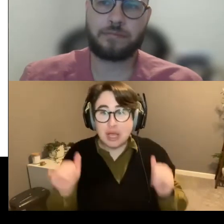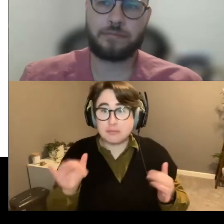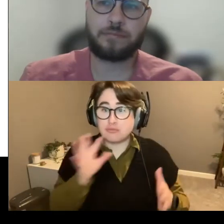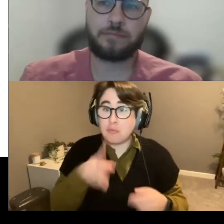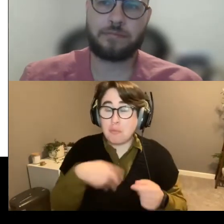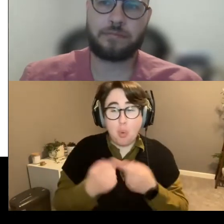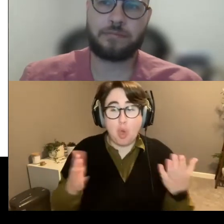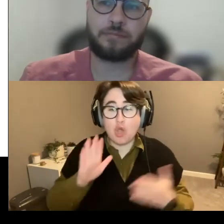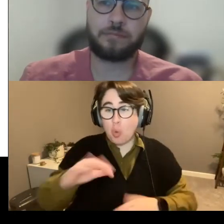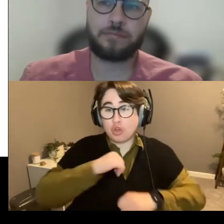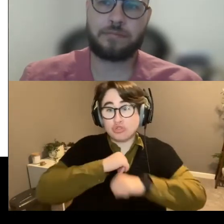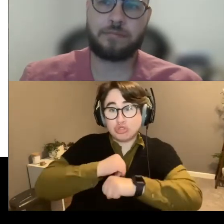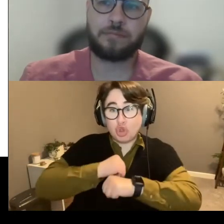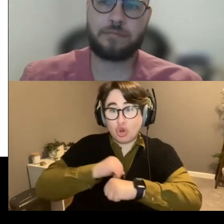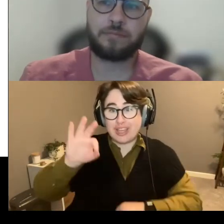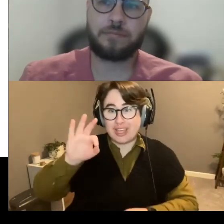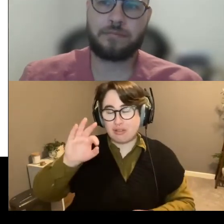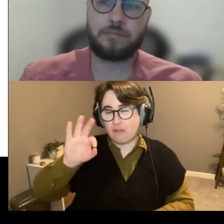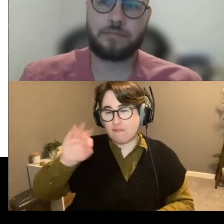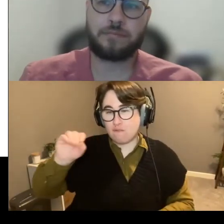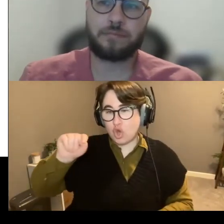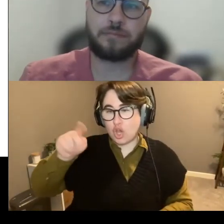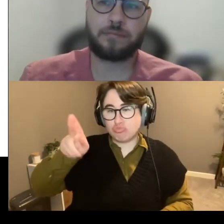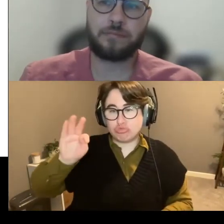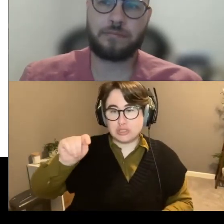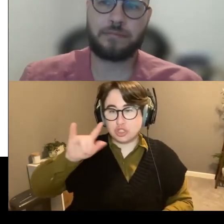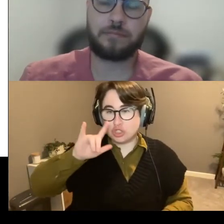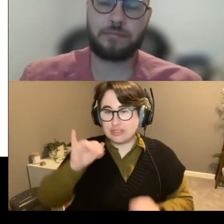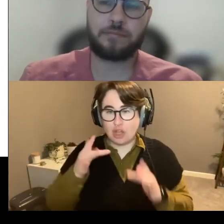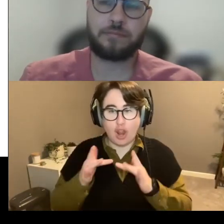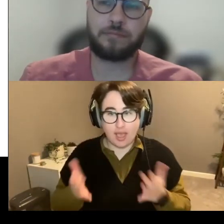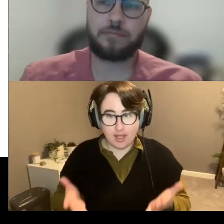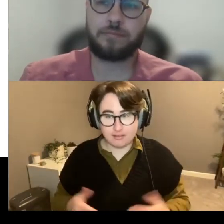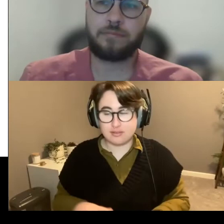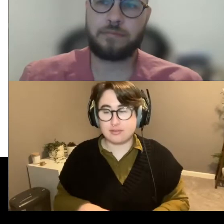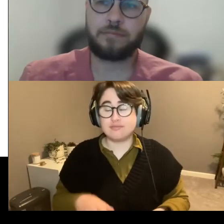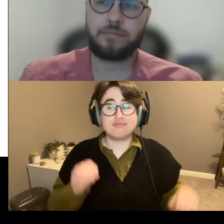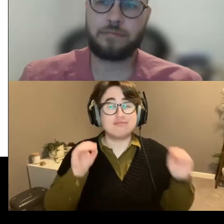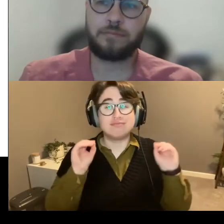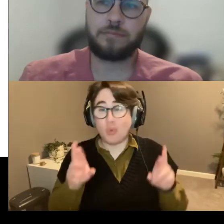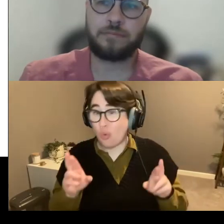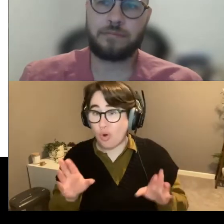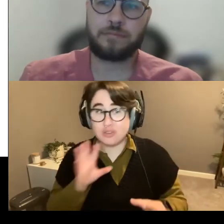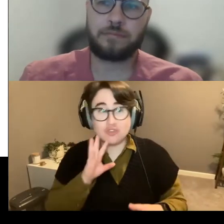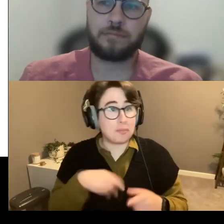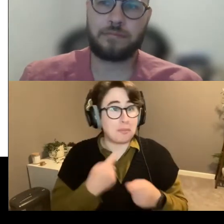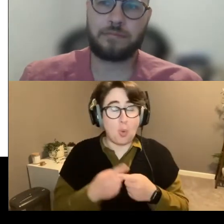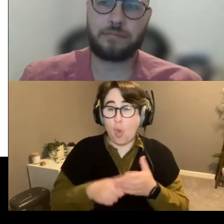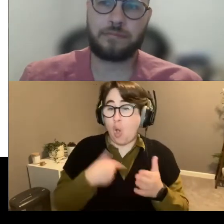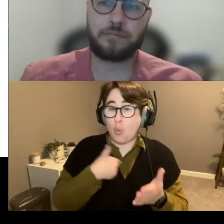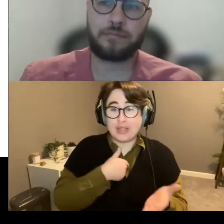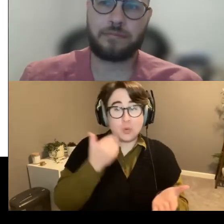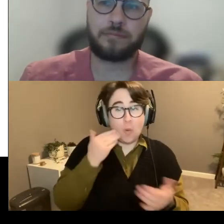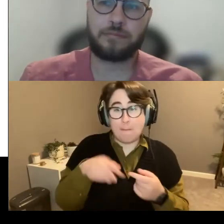looks like online, or we're gonna talk about what I know about birth control for trans people,